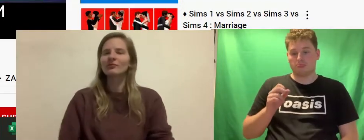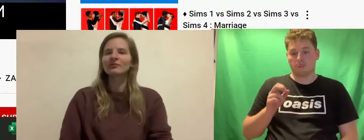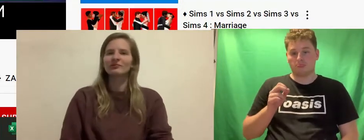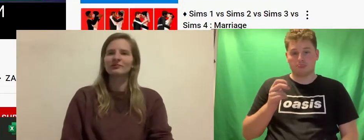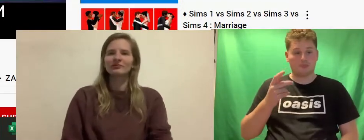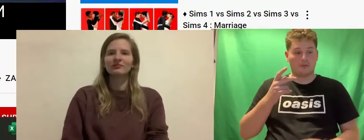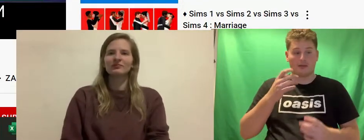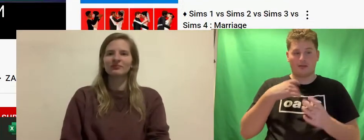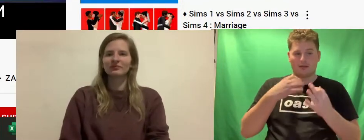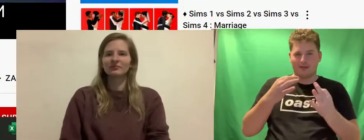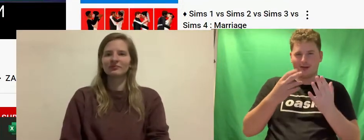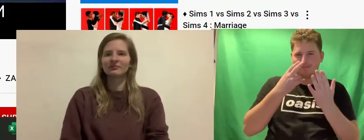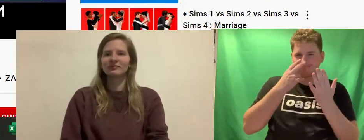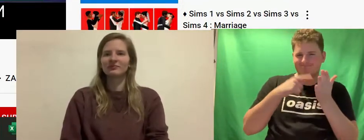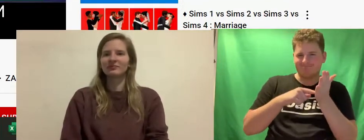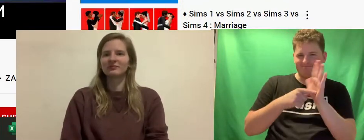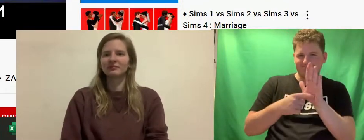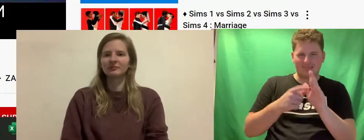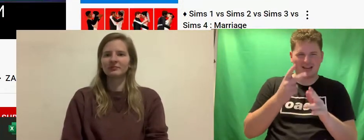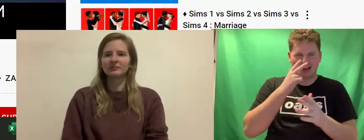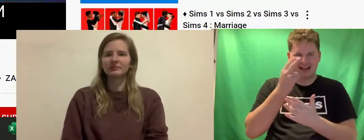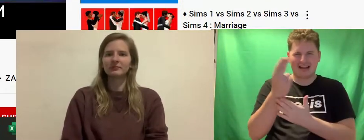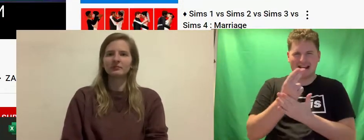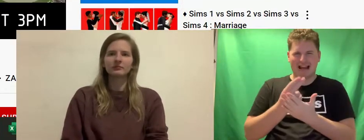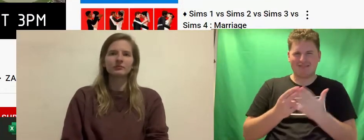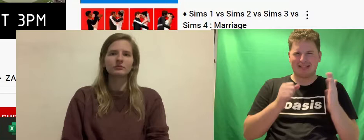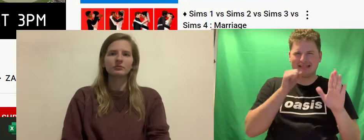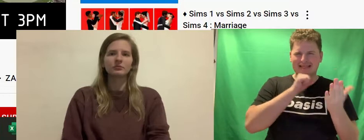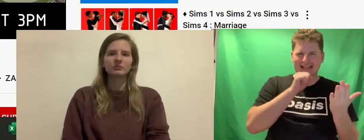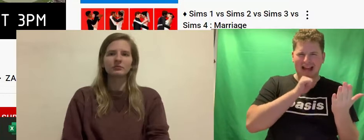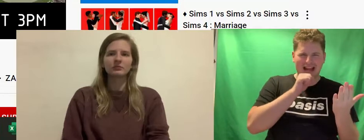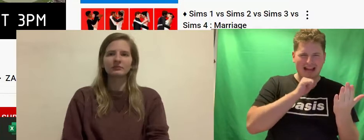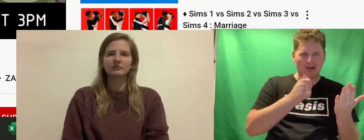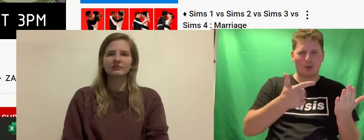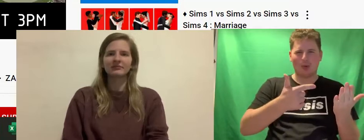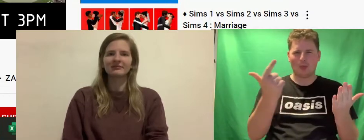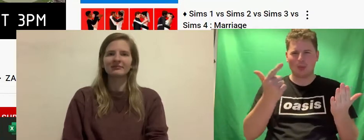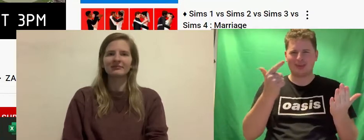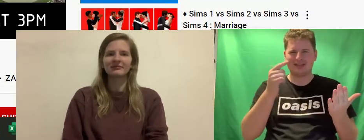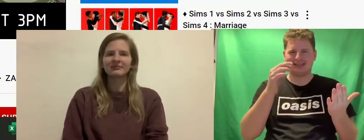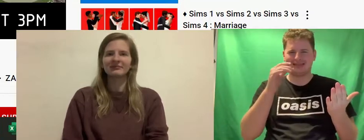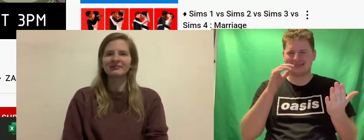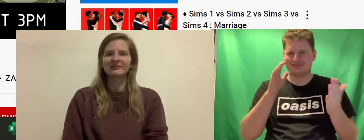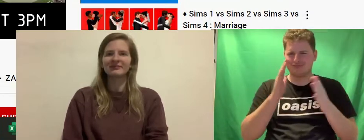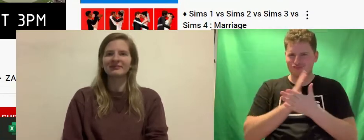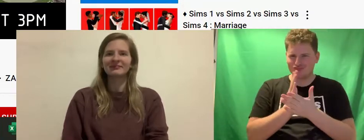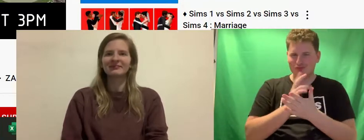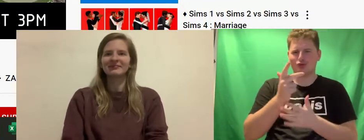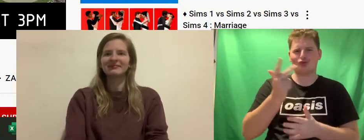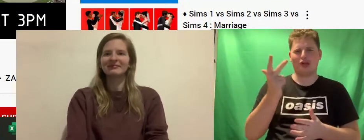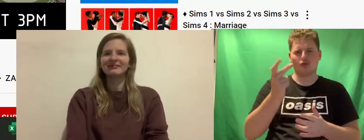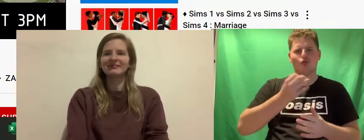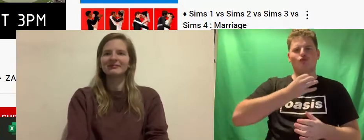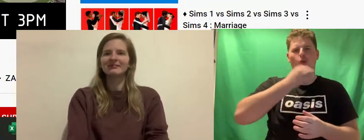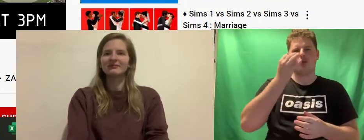A: You know that Sims 1 - very poor graphics, and Sims 2 - maybe, Sims 3 - is okay!